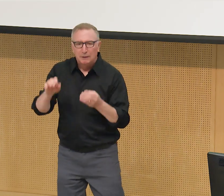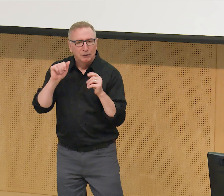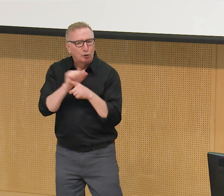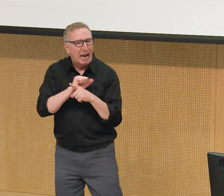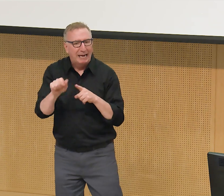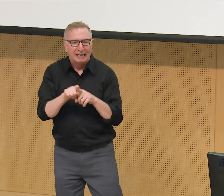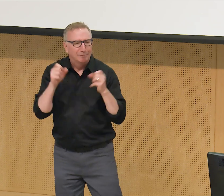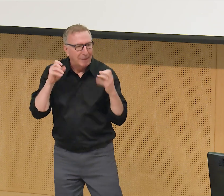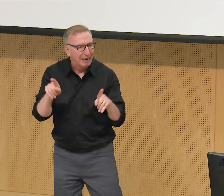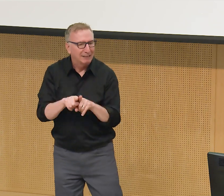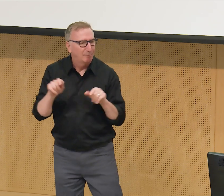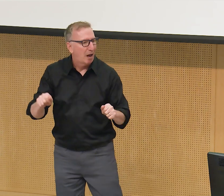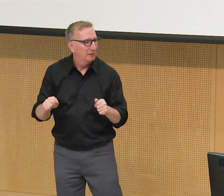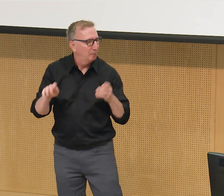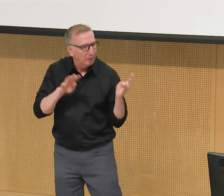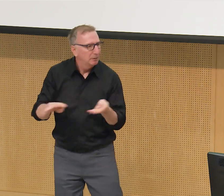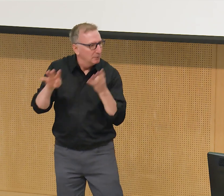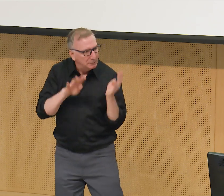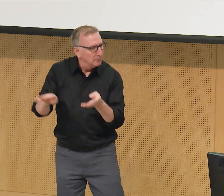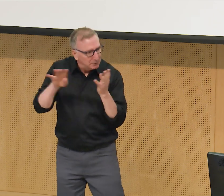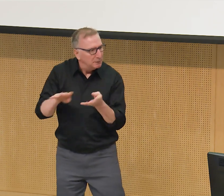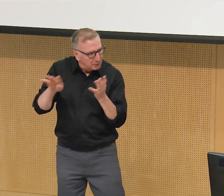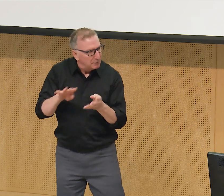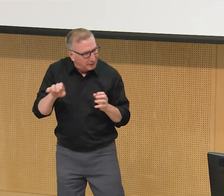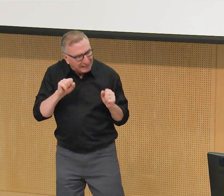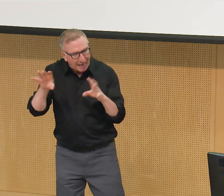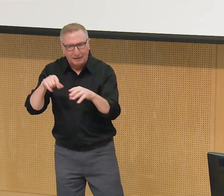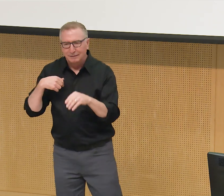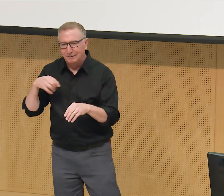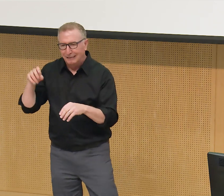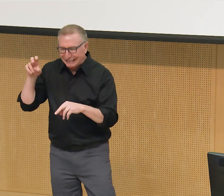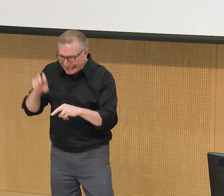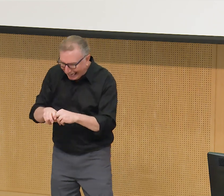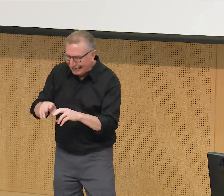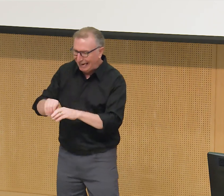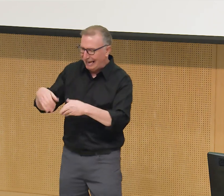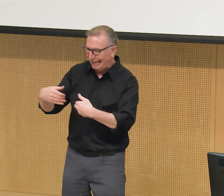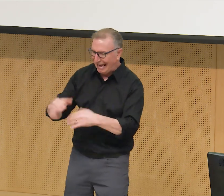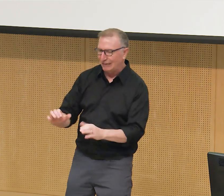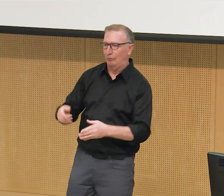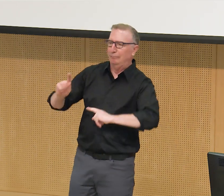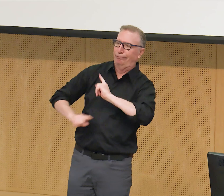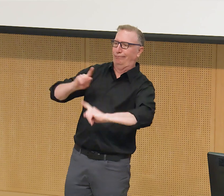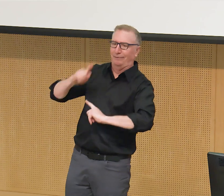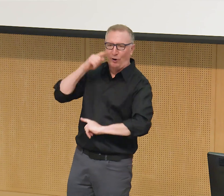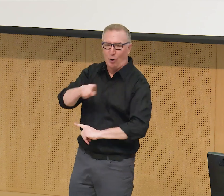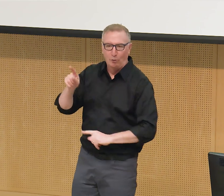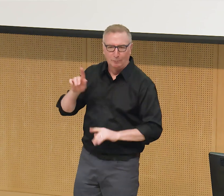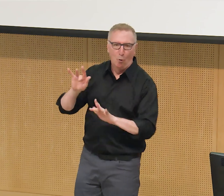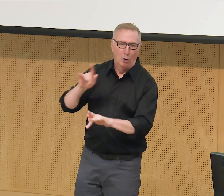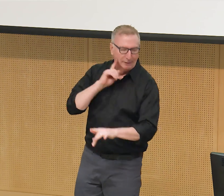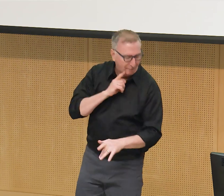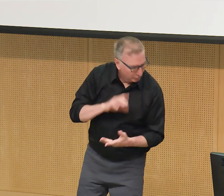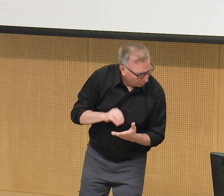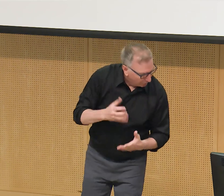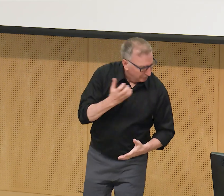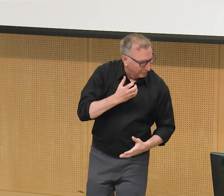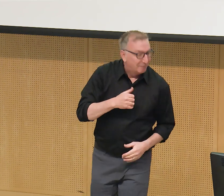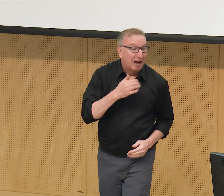And they were just training as many as possible to make sure that they had some people sitting in the classrooms interpreting